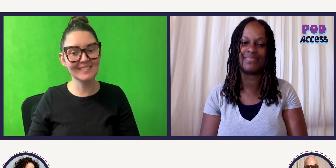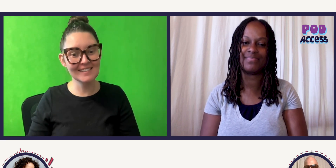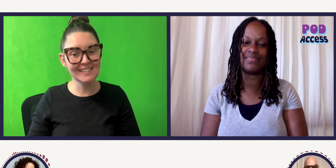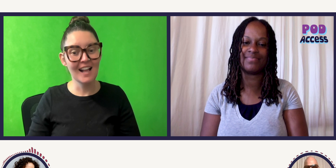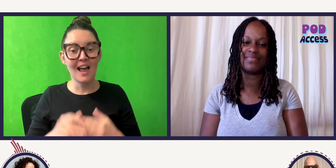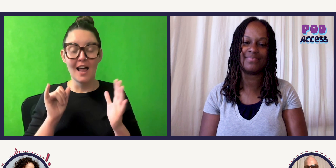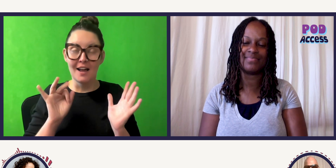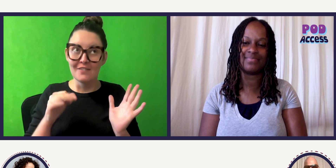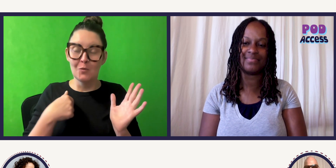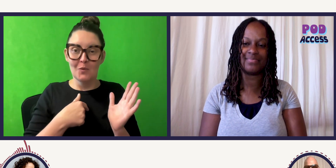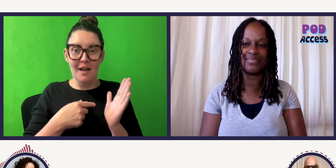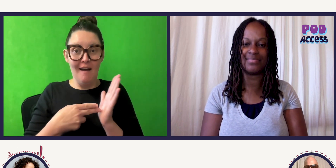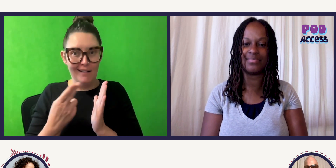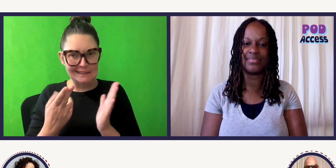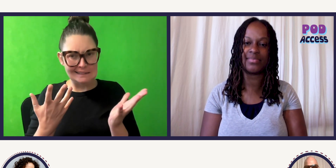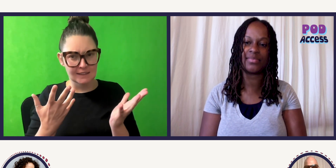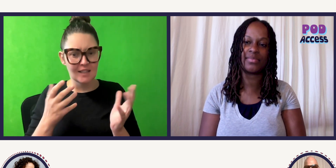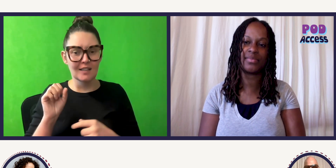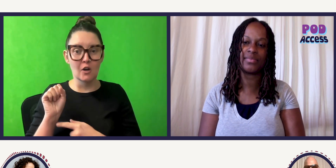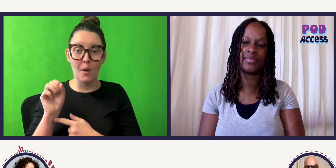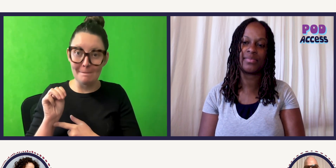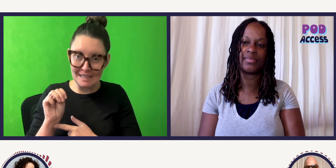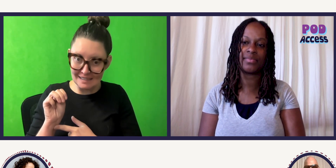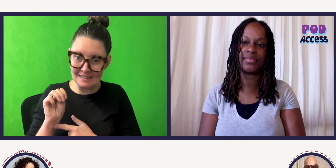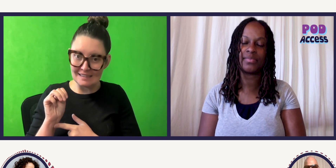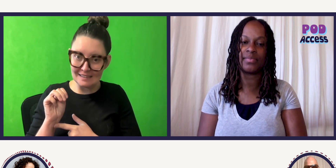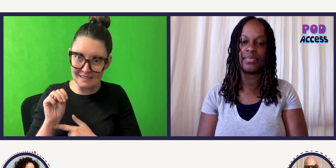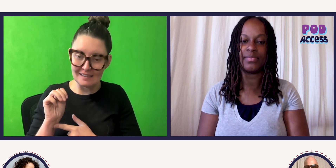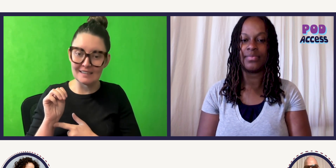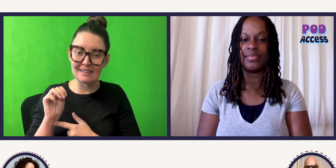And if we’re being honest, social media isn’t our favorite topic to talk about.